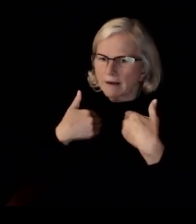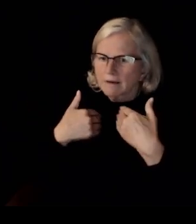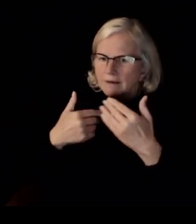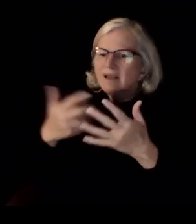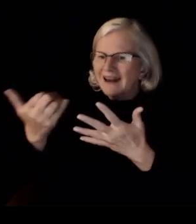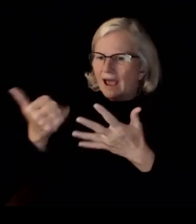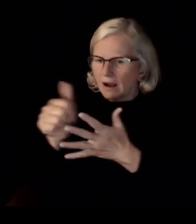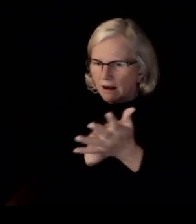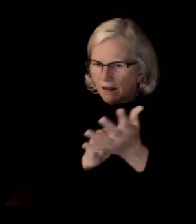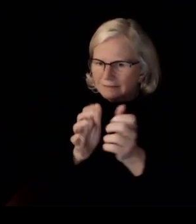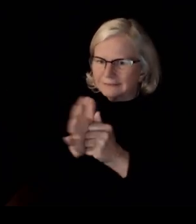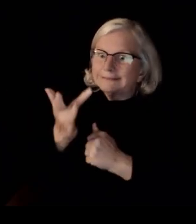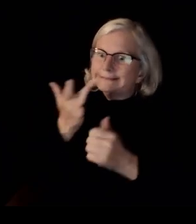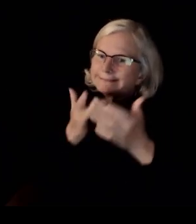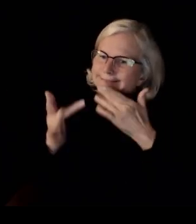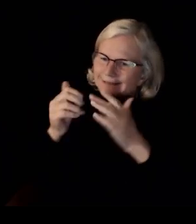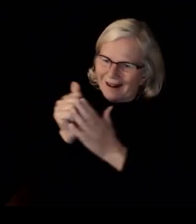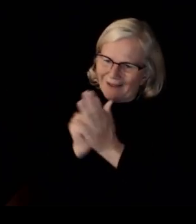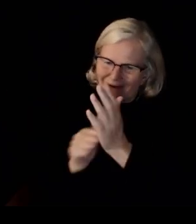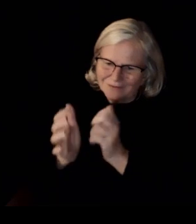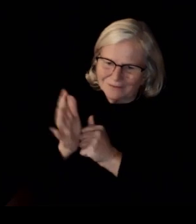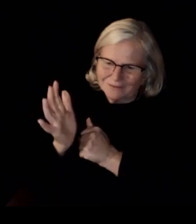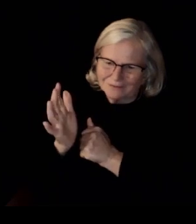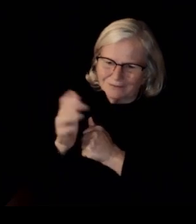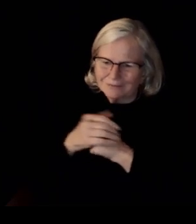We're working with vendors to ensure that all the products that are being sent have